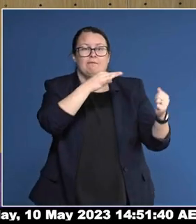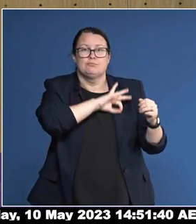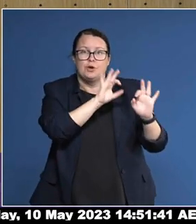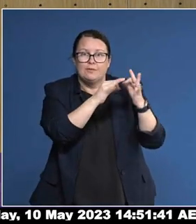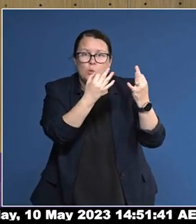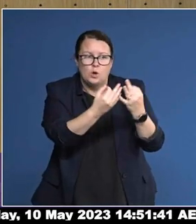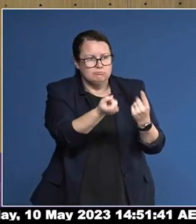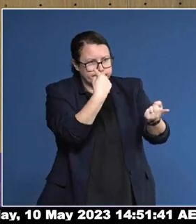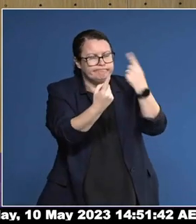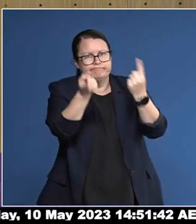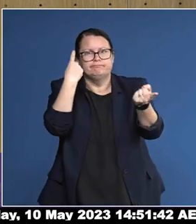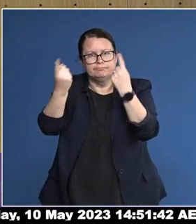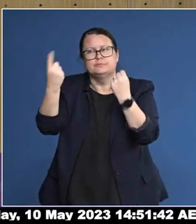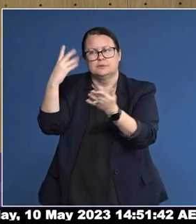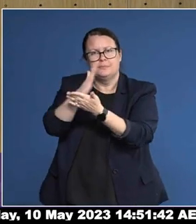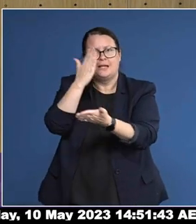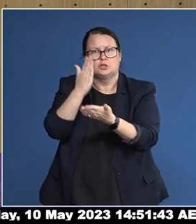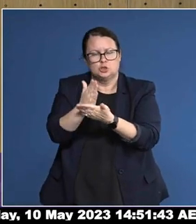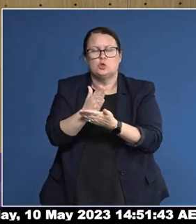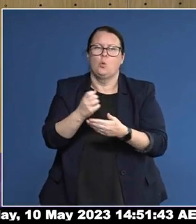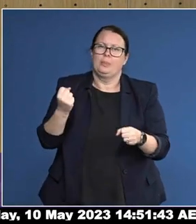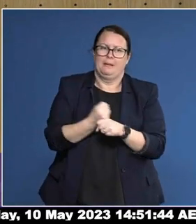their part in creating a truly inclusive Queensland, and that is our hope.